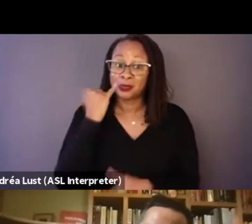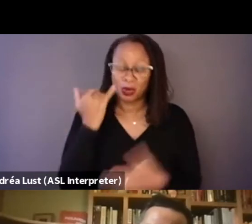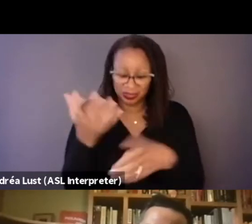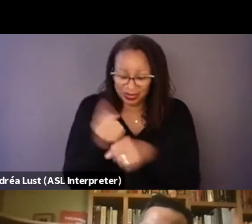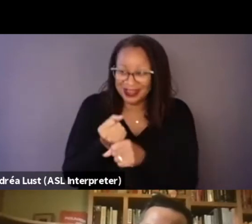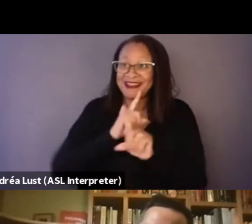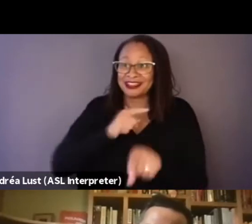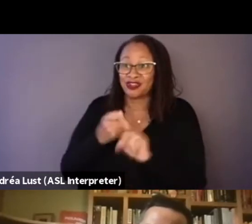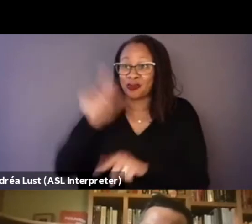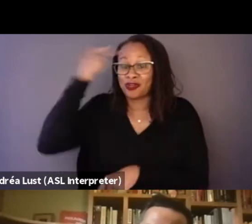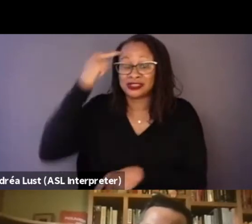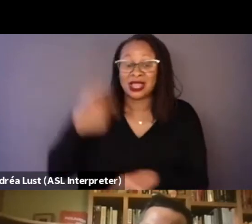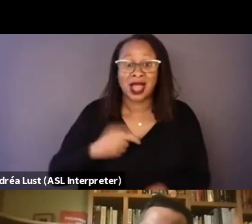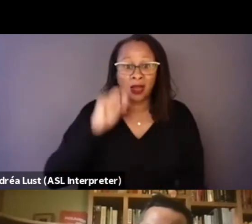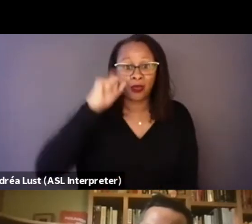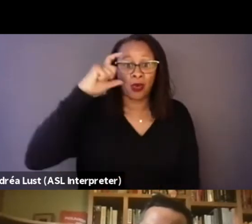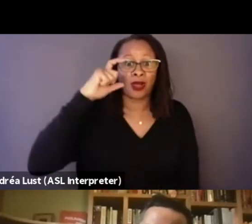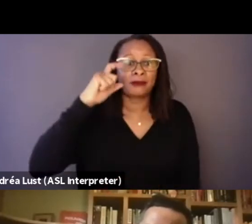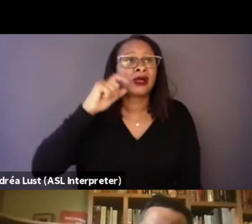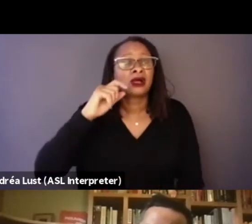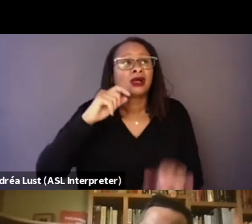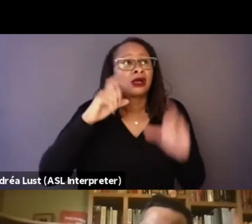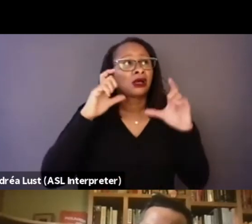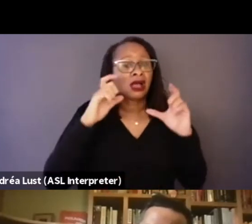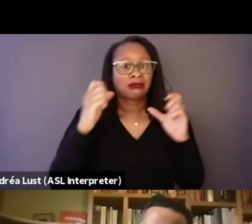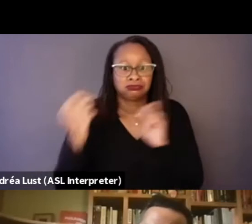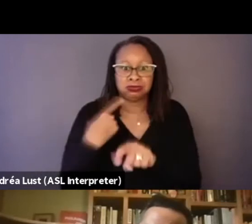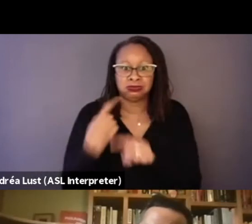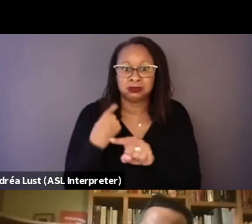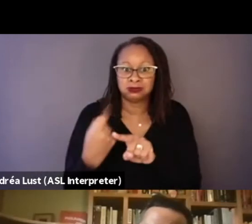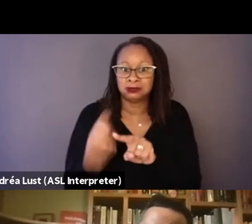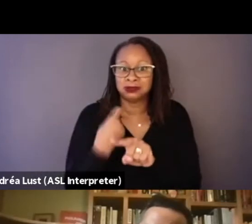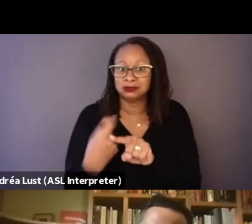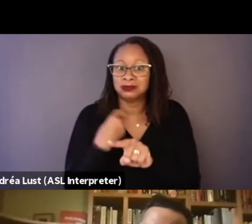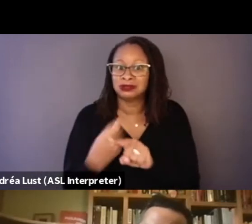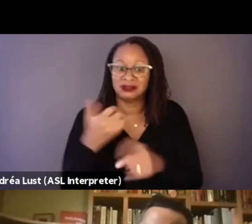I woke up and had all these notifications from multiple journals and stuff